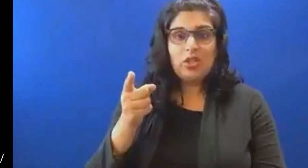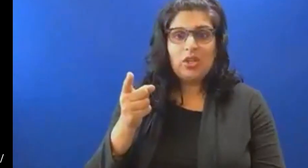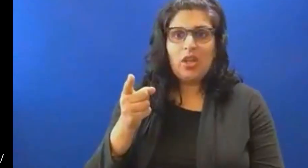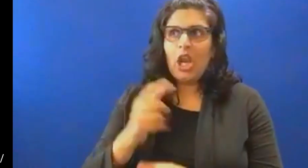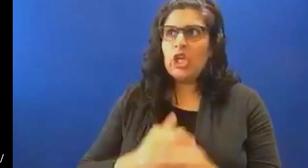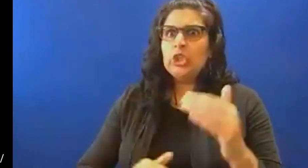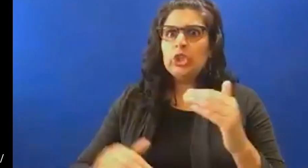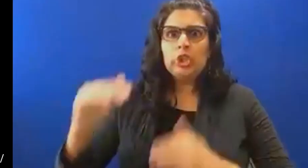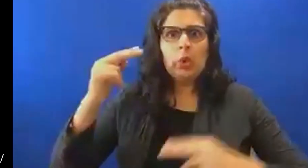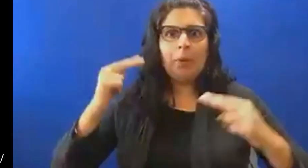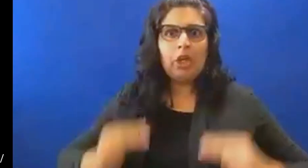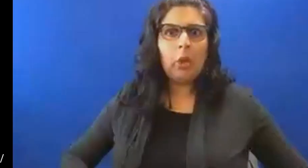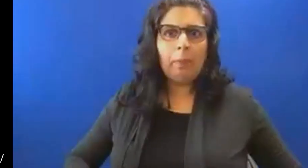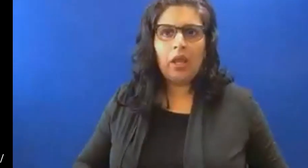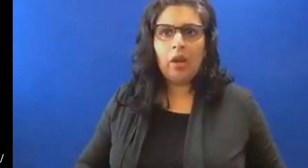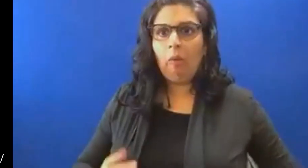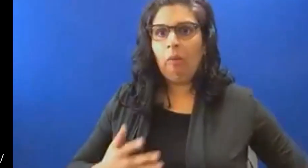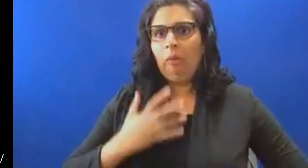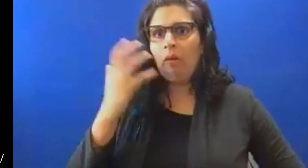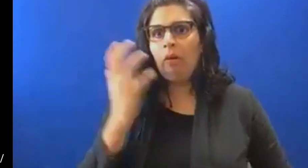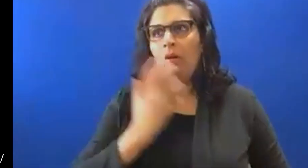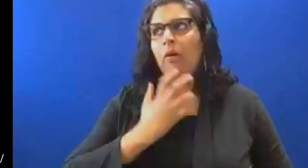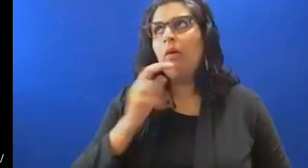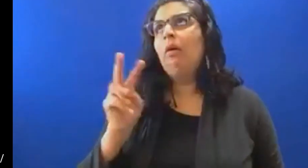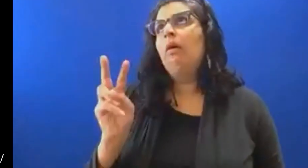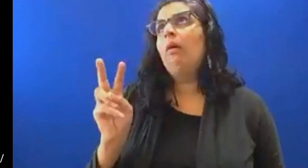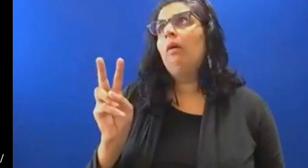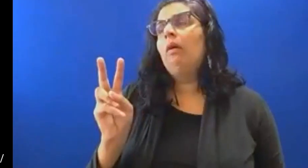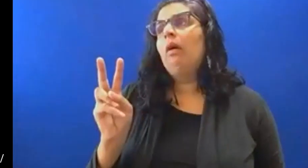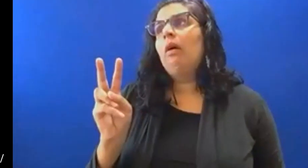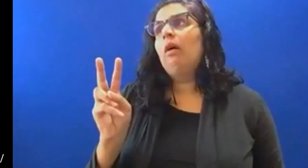and it somehow makes you everyone else's inspiration.